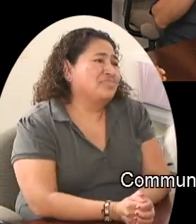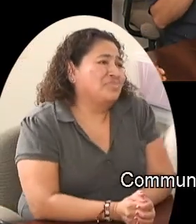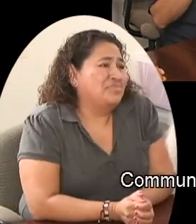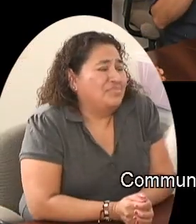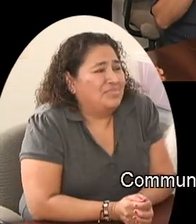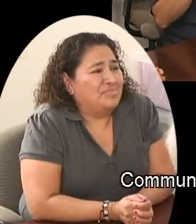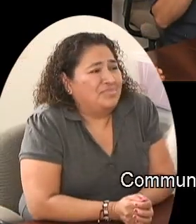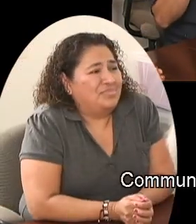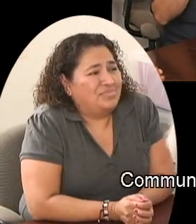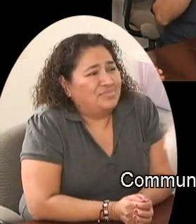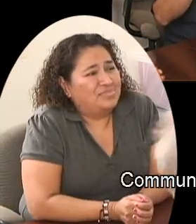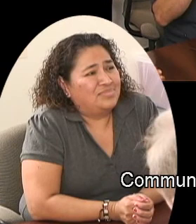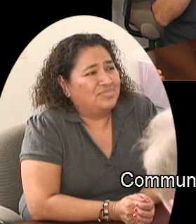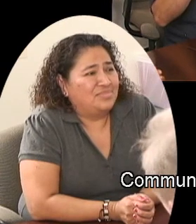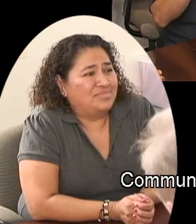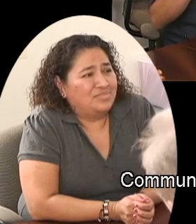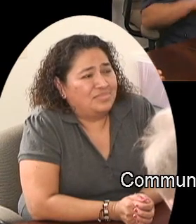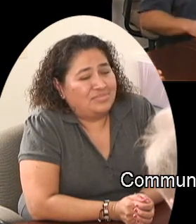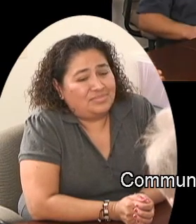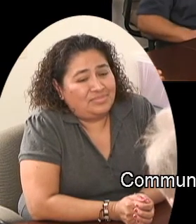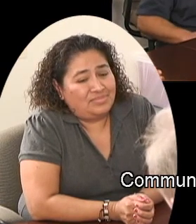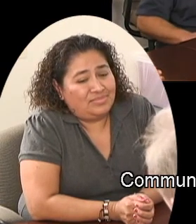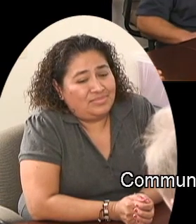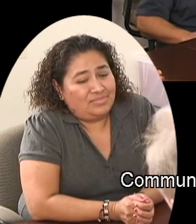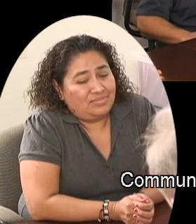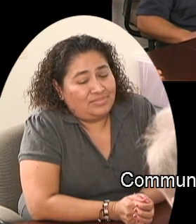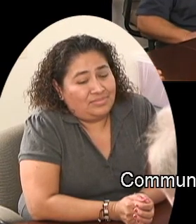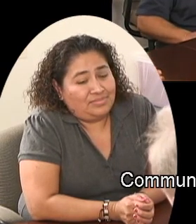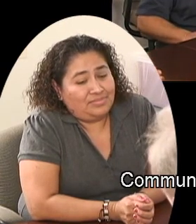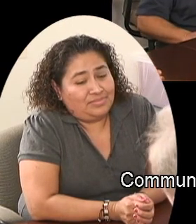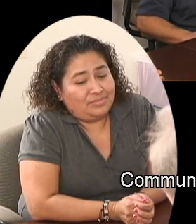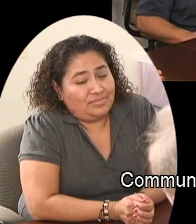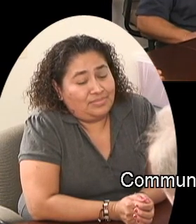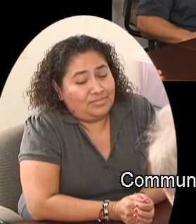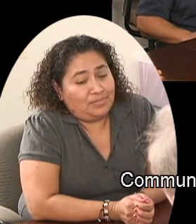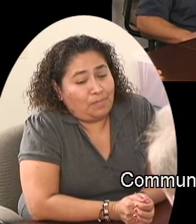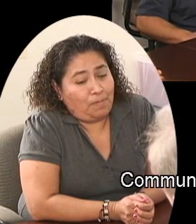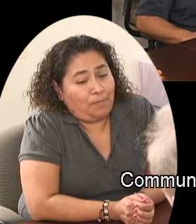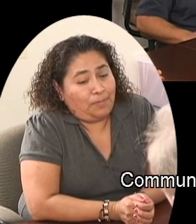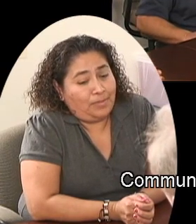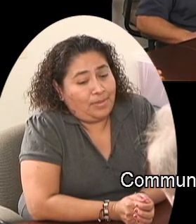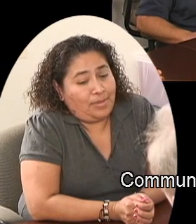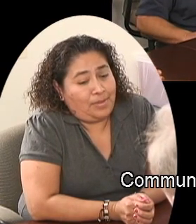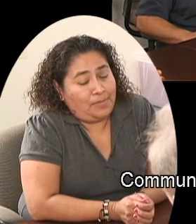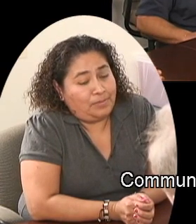Communication. ... Yeah.